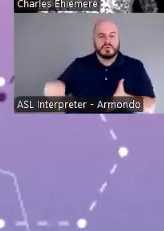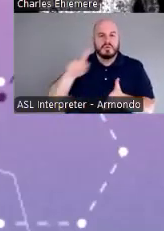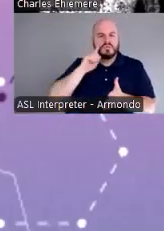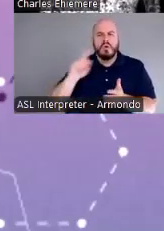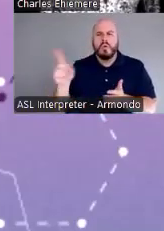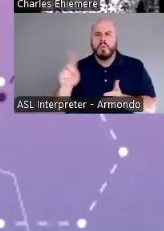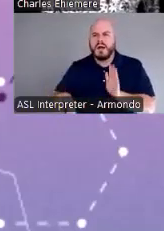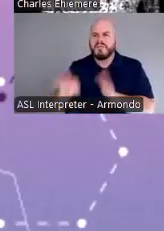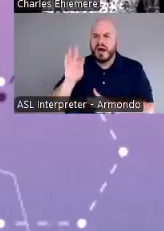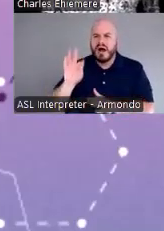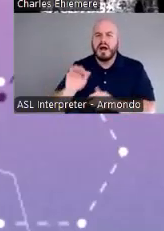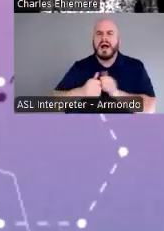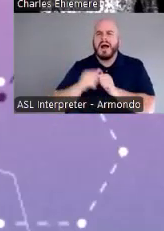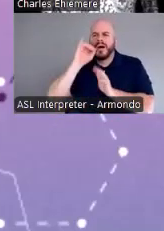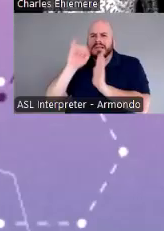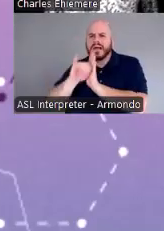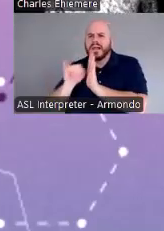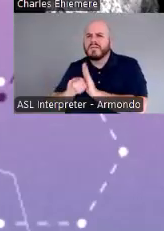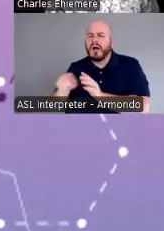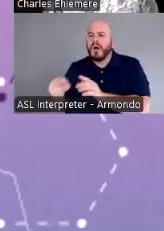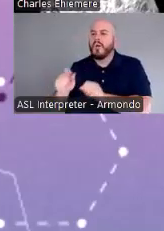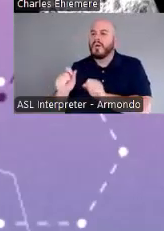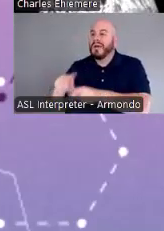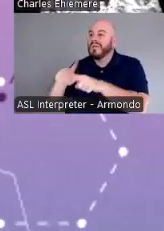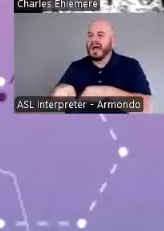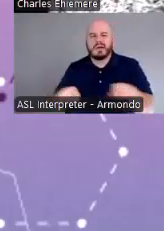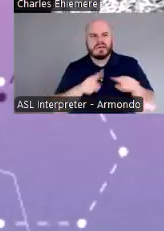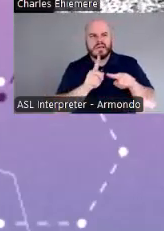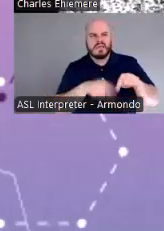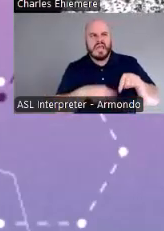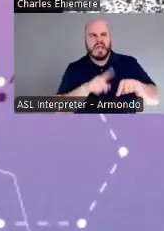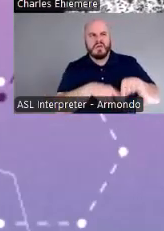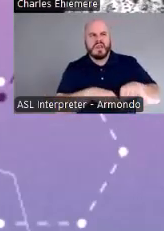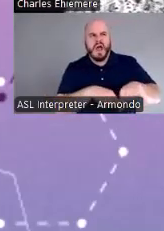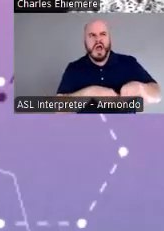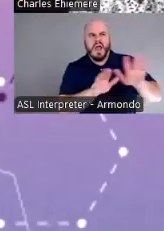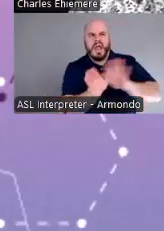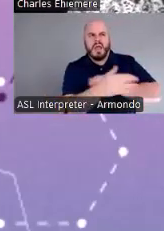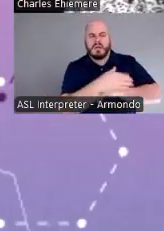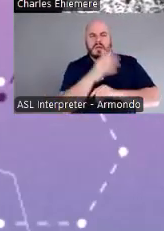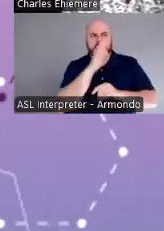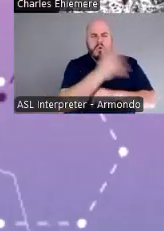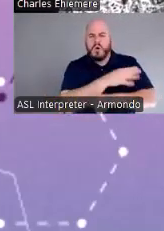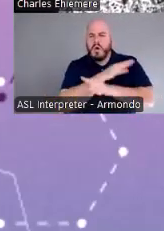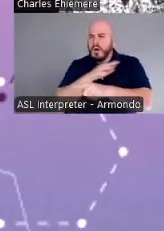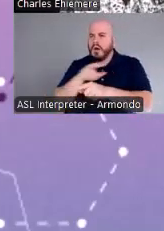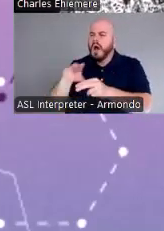it only has to do with health. We built the resilience against false health claims,